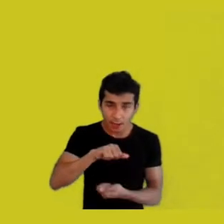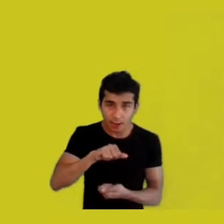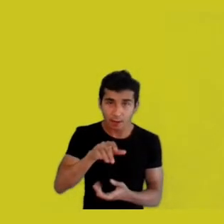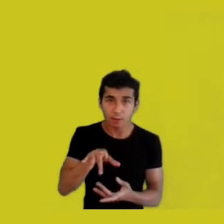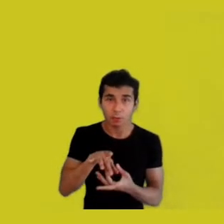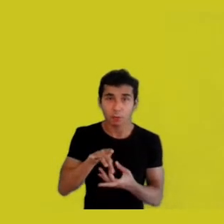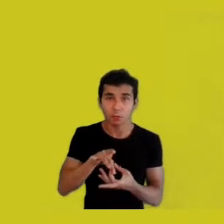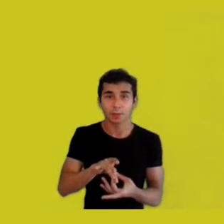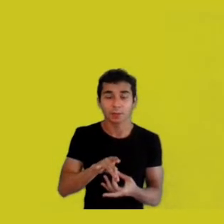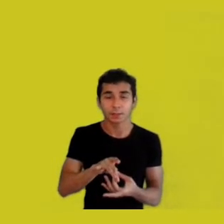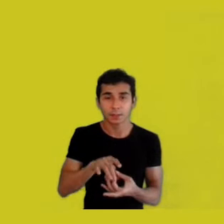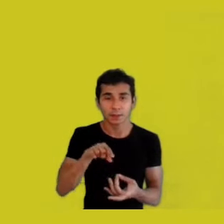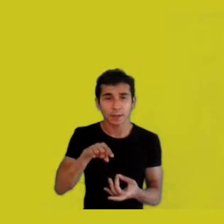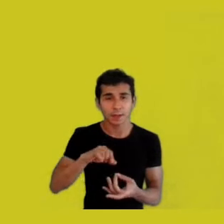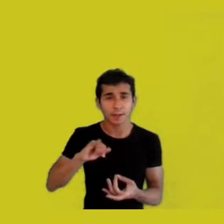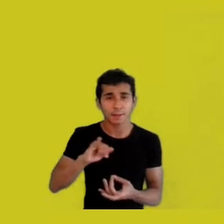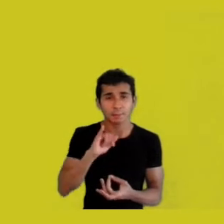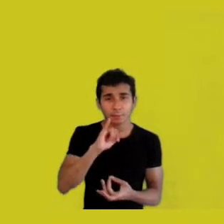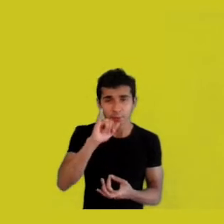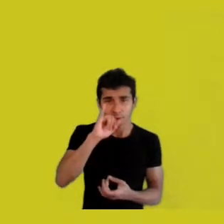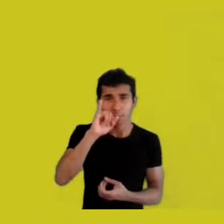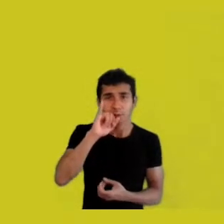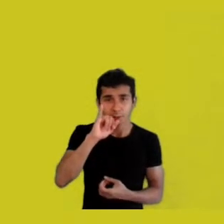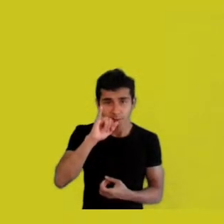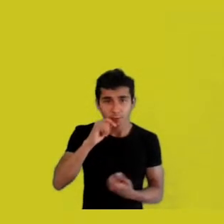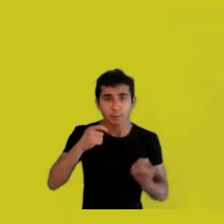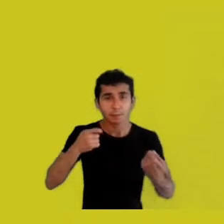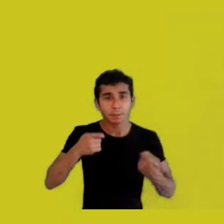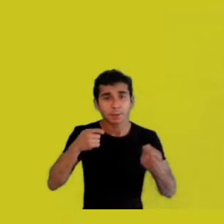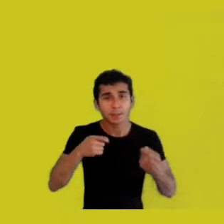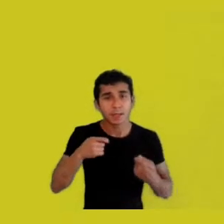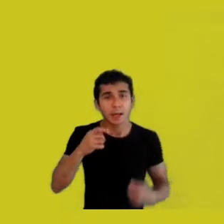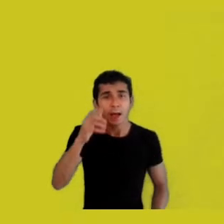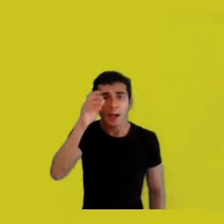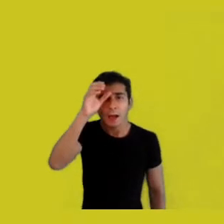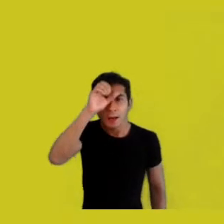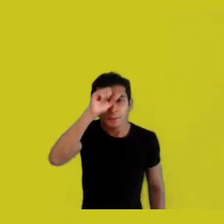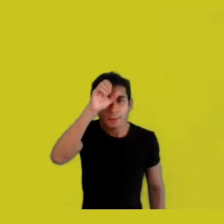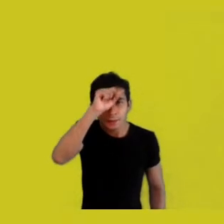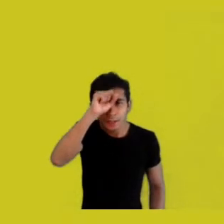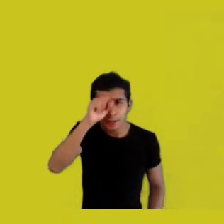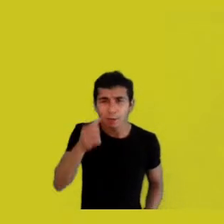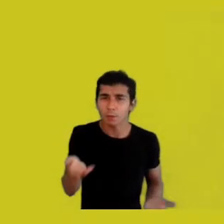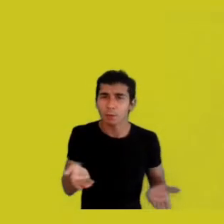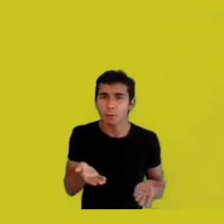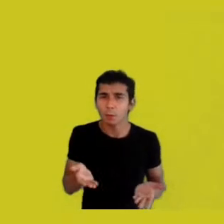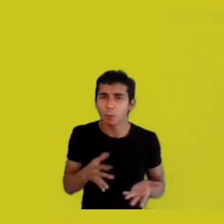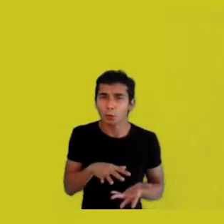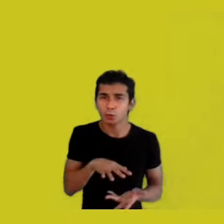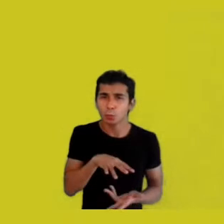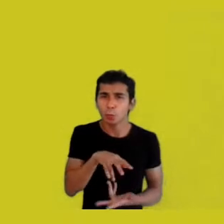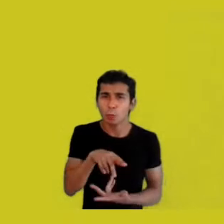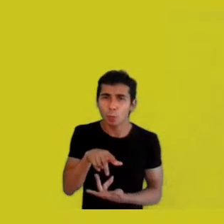Actually, it’s about learning again what this possibility of connection is in a world of territorialization.